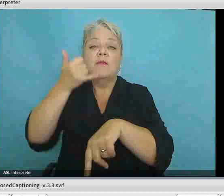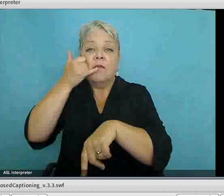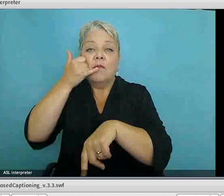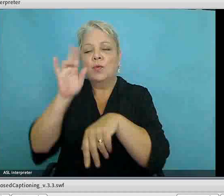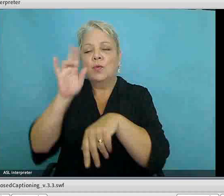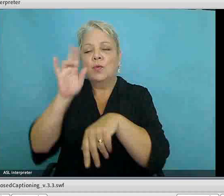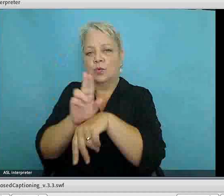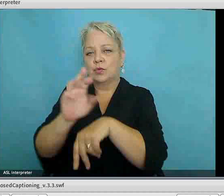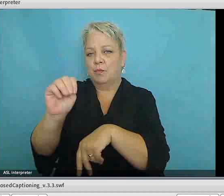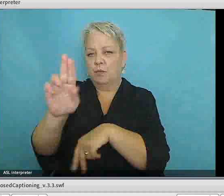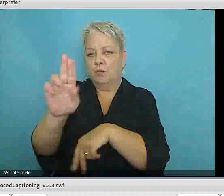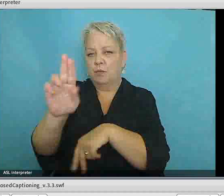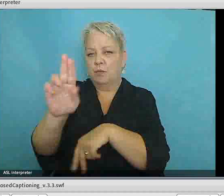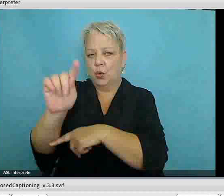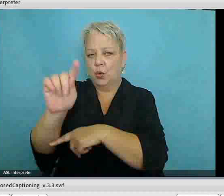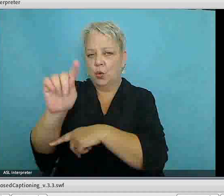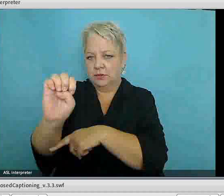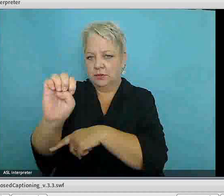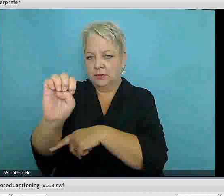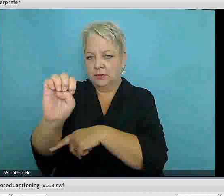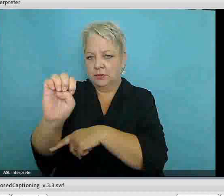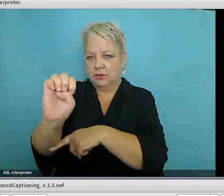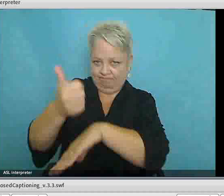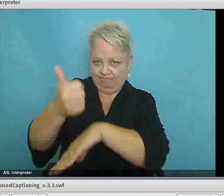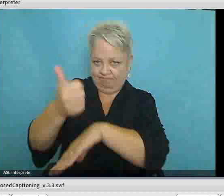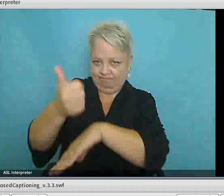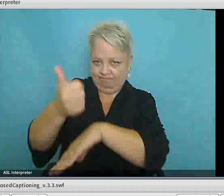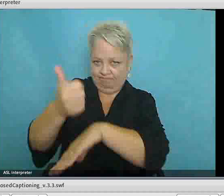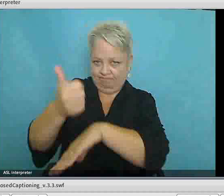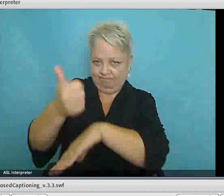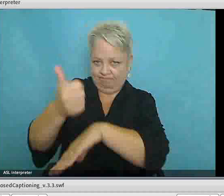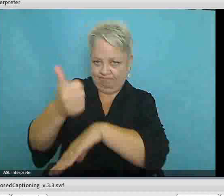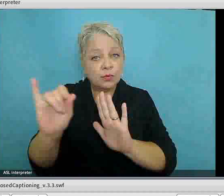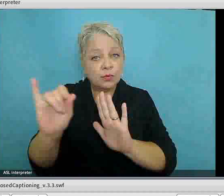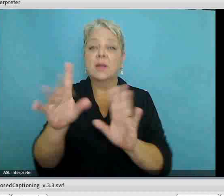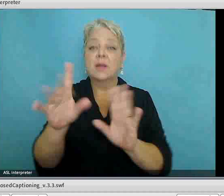Note that this webinar is being recorded and will be made available at a later date for